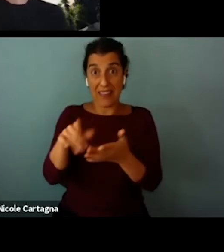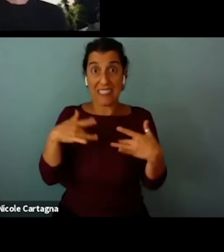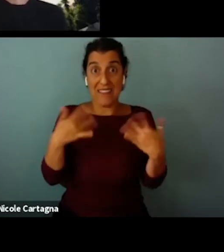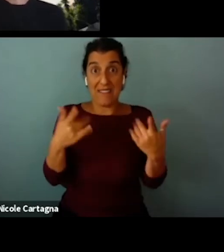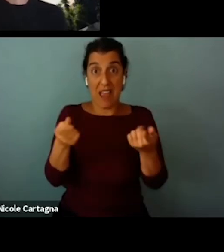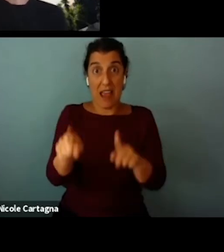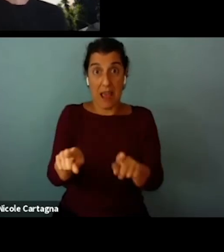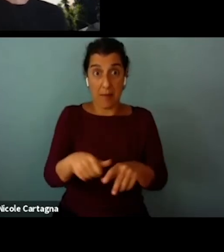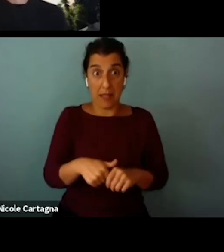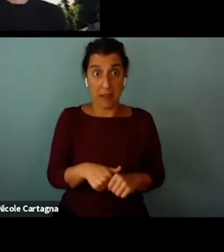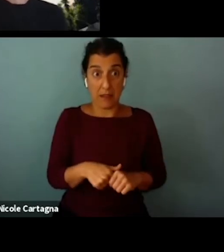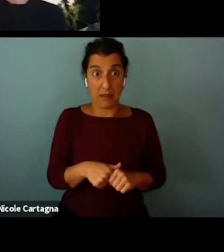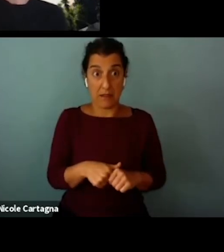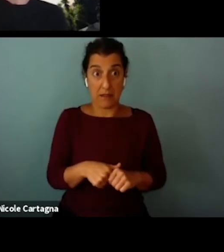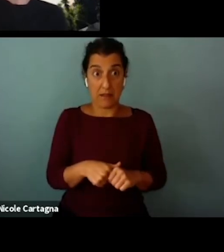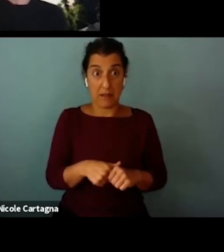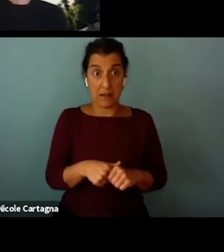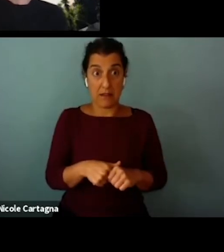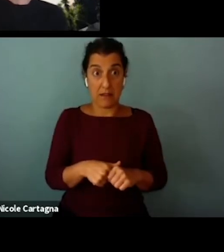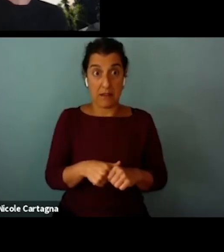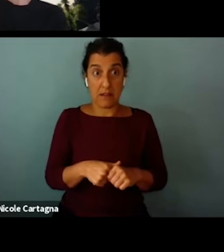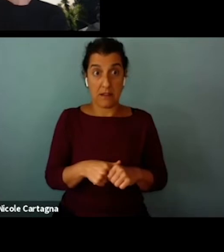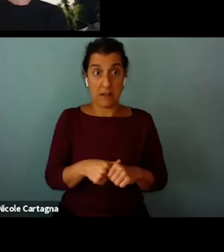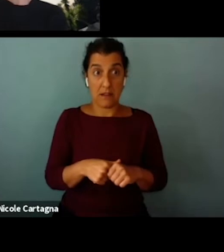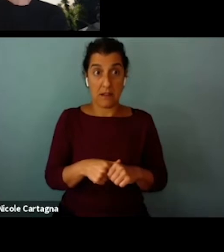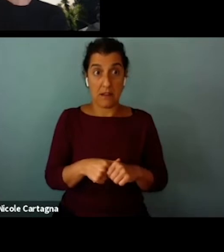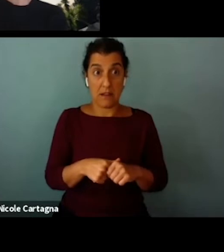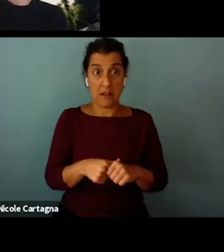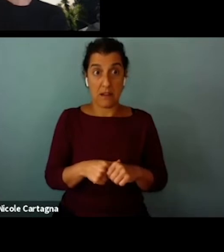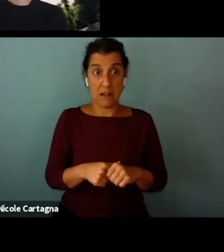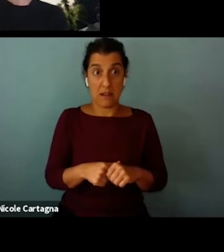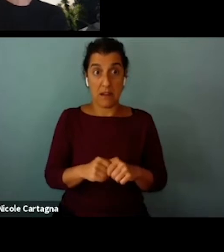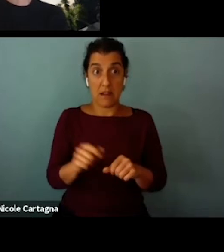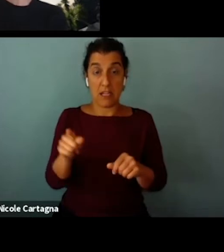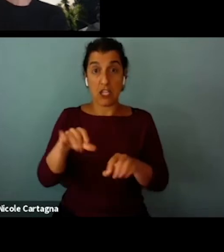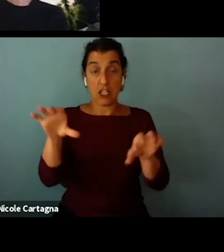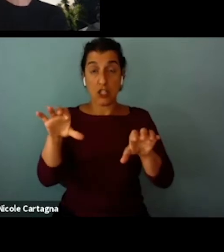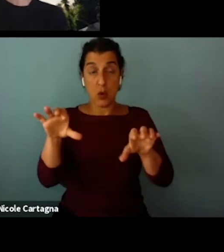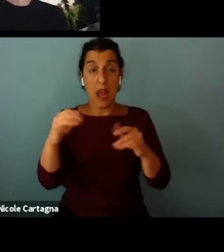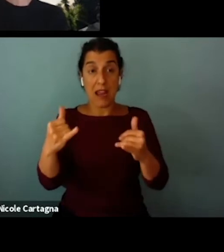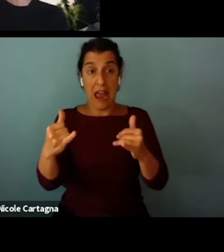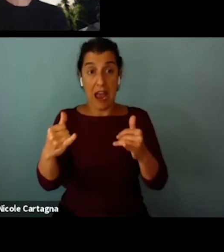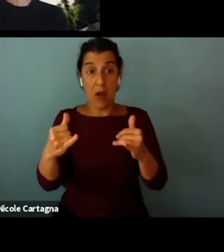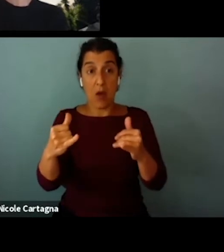and as she's going up here she's looking around again now when she's going into here